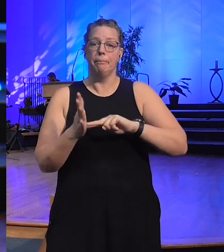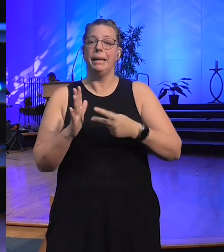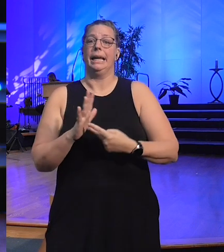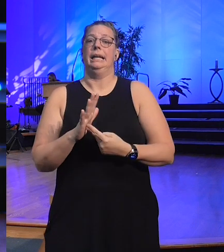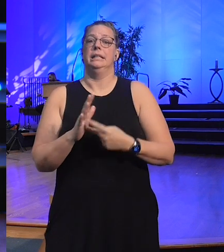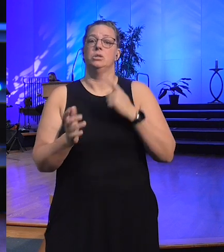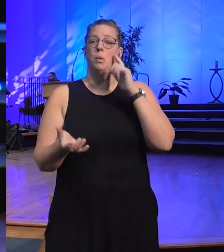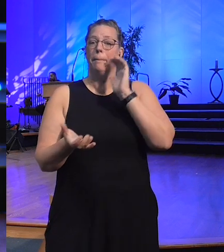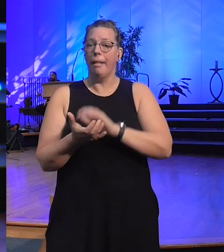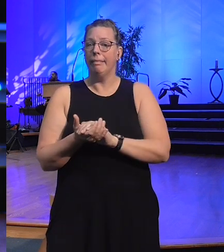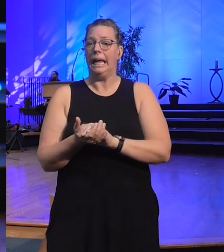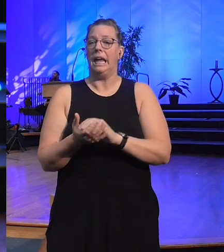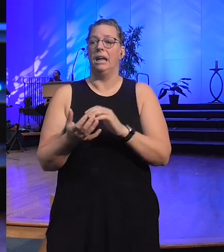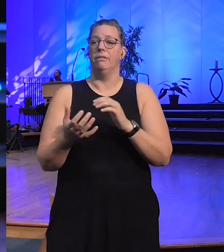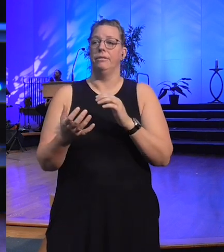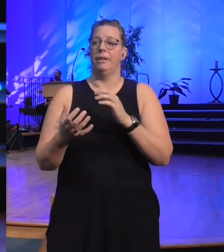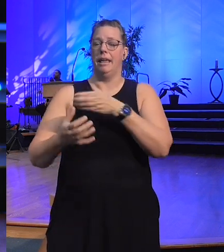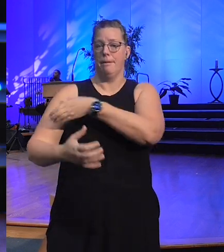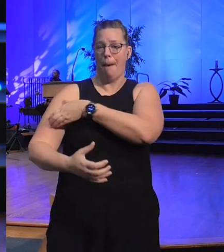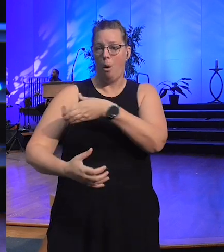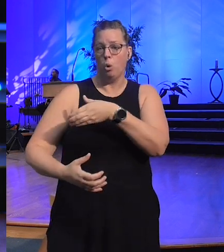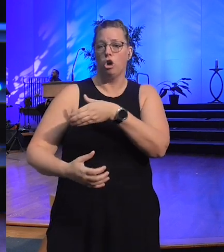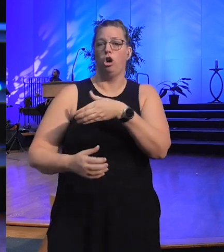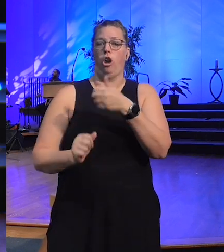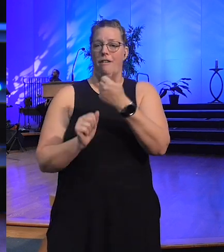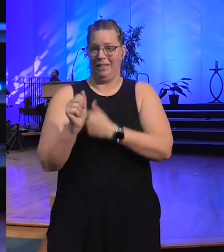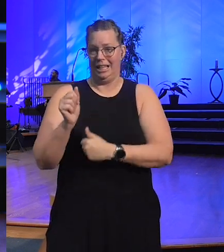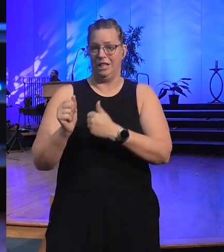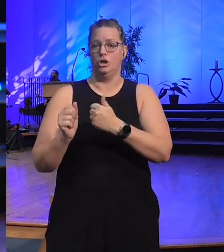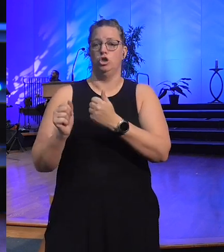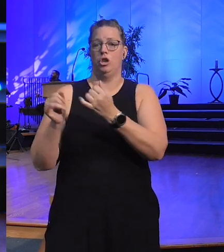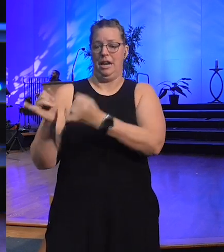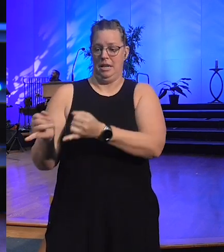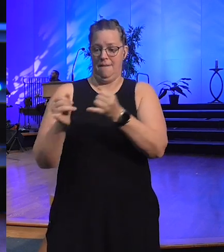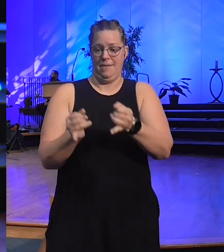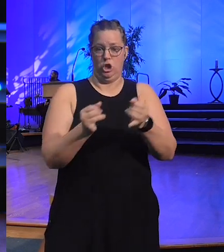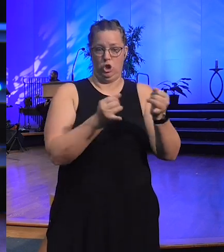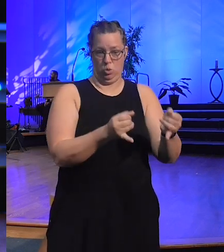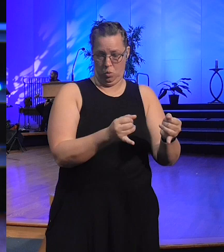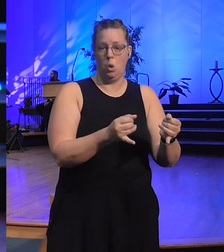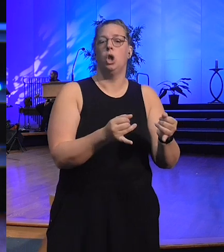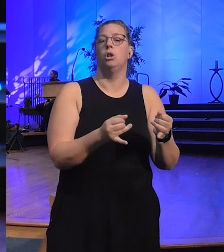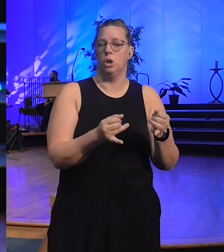in the power of each and every individual to unlock the Divinity within themselves and to